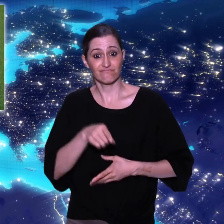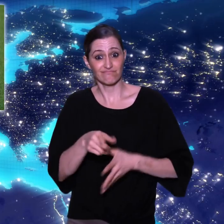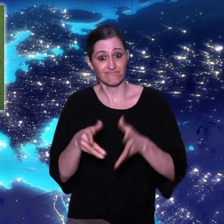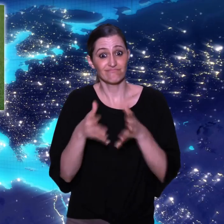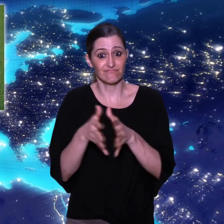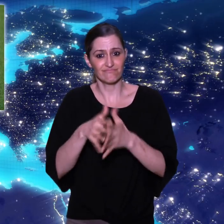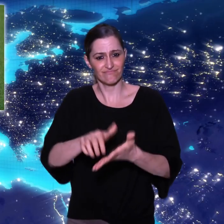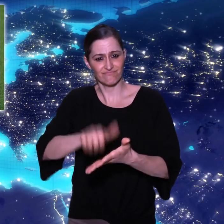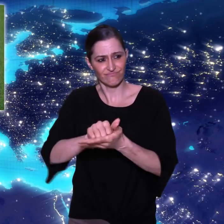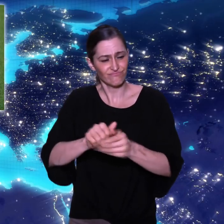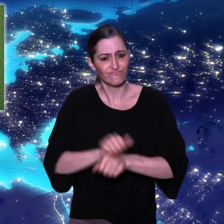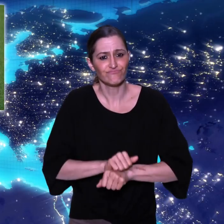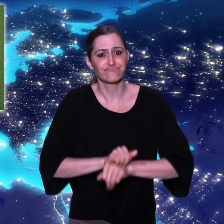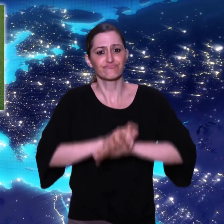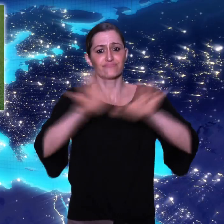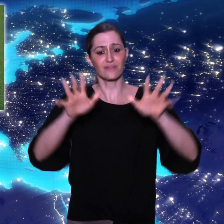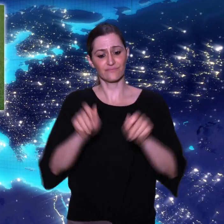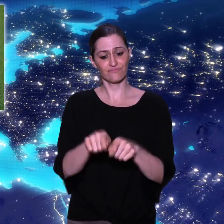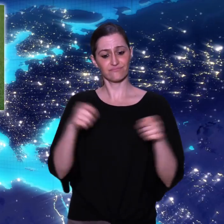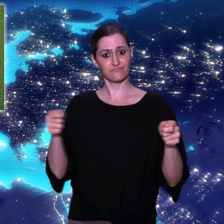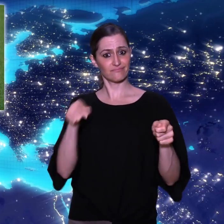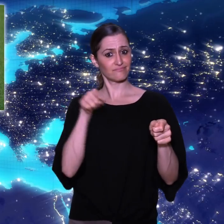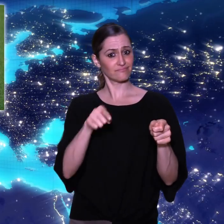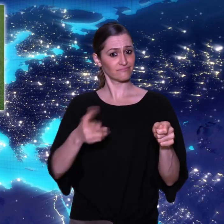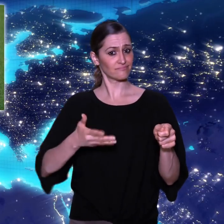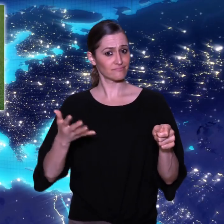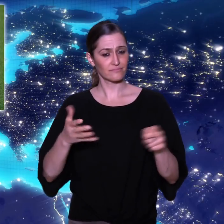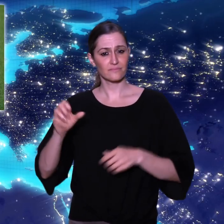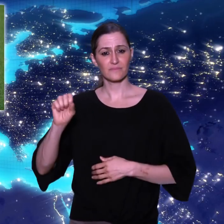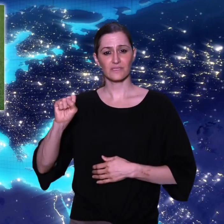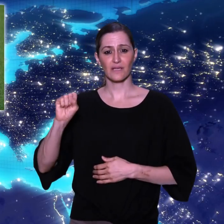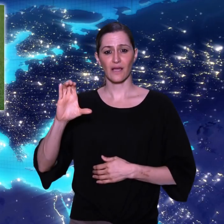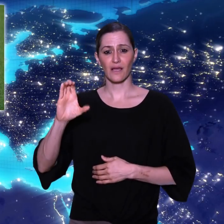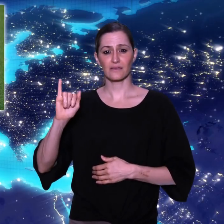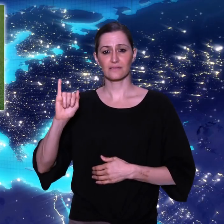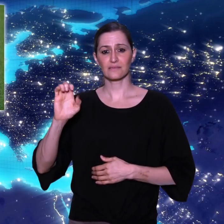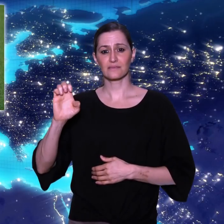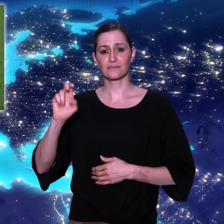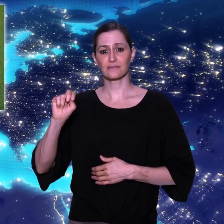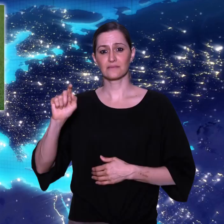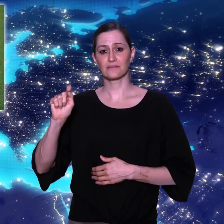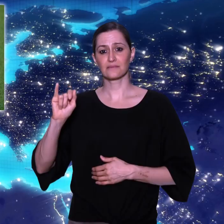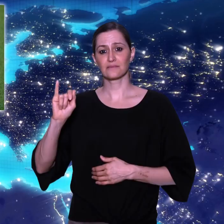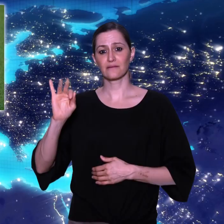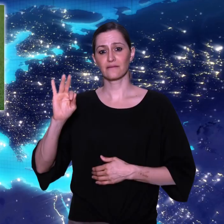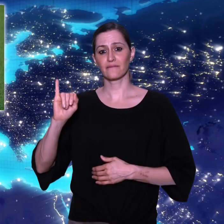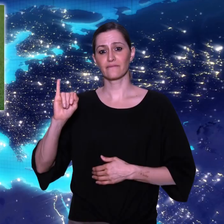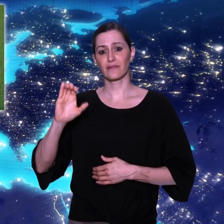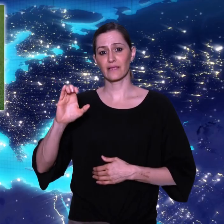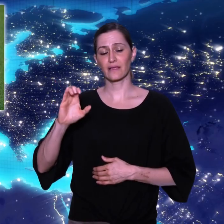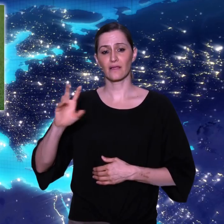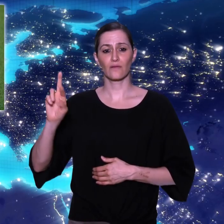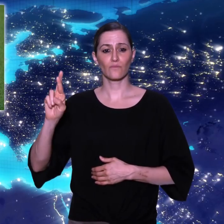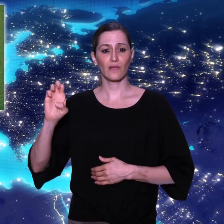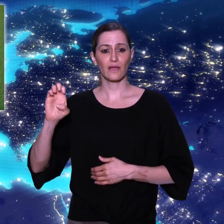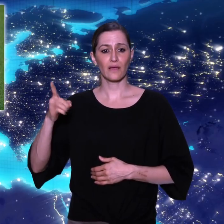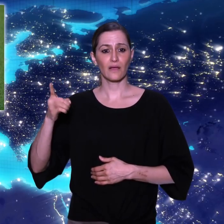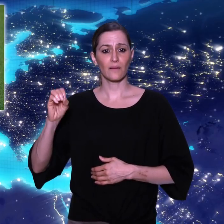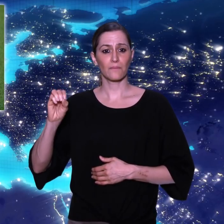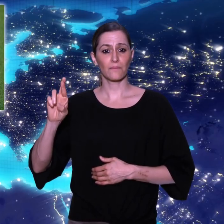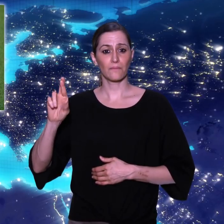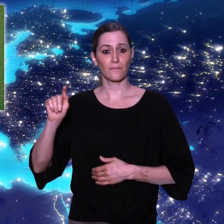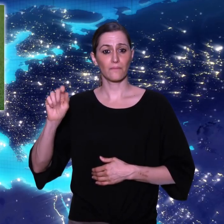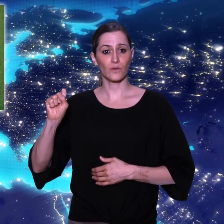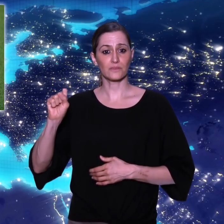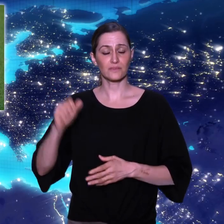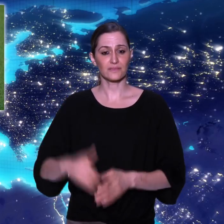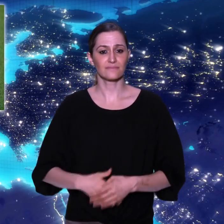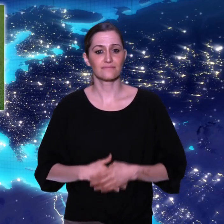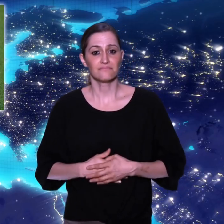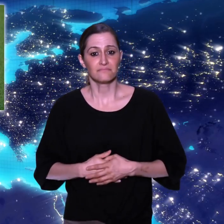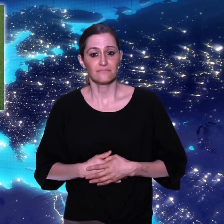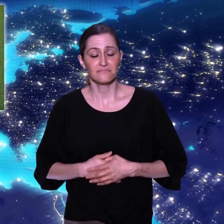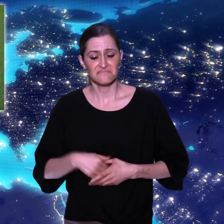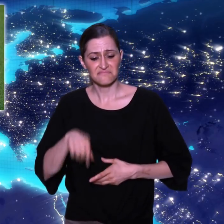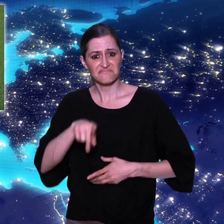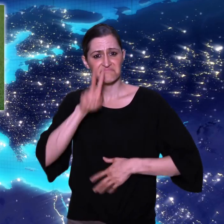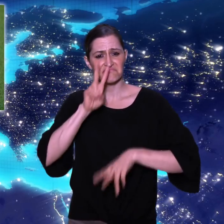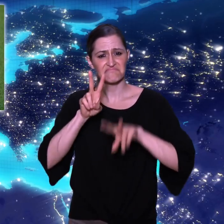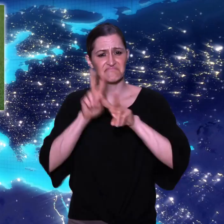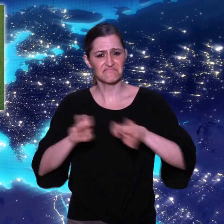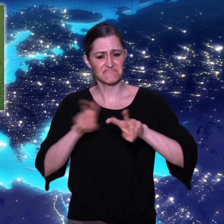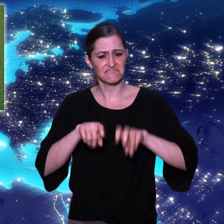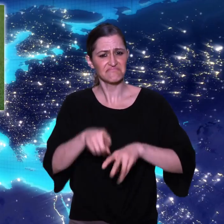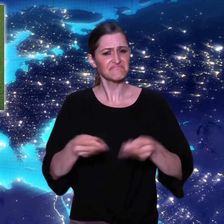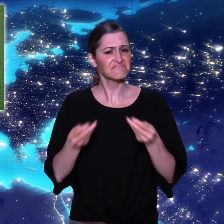The report was published in Scientific Reports.